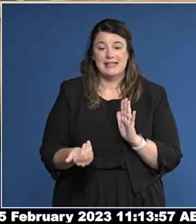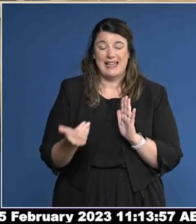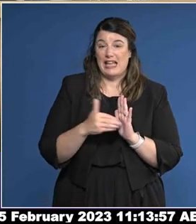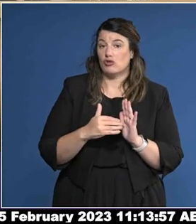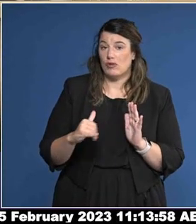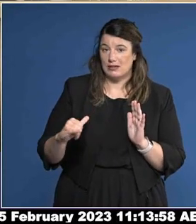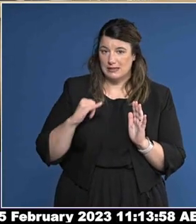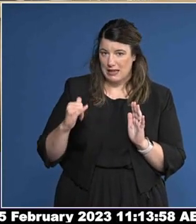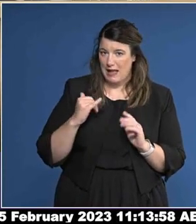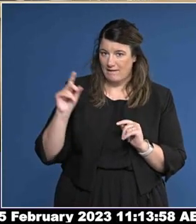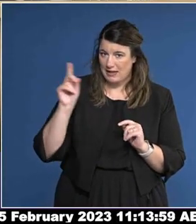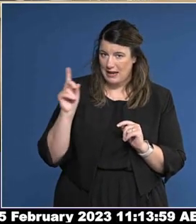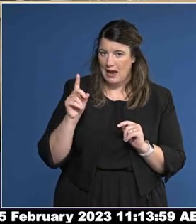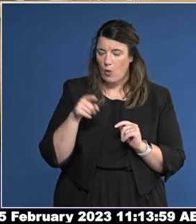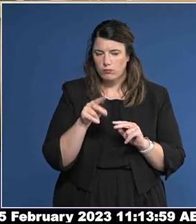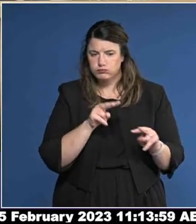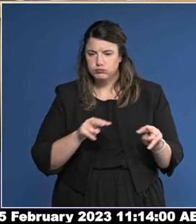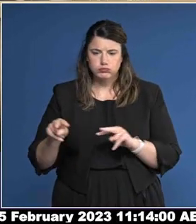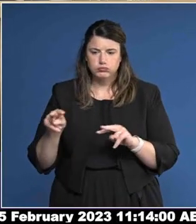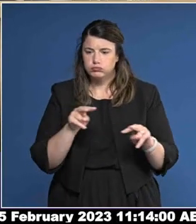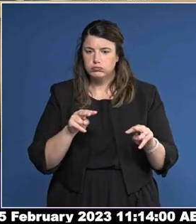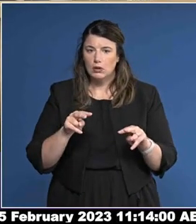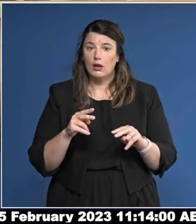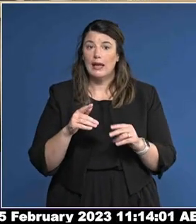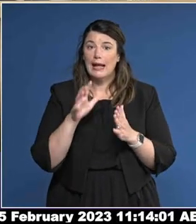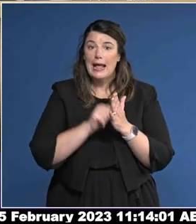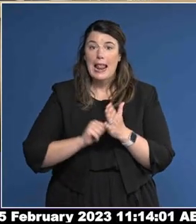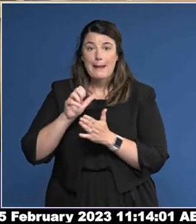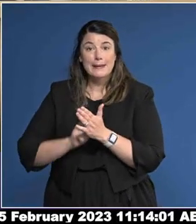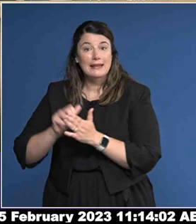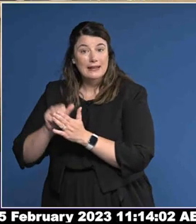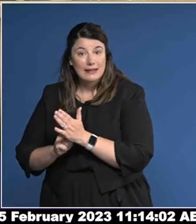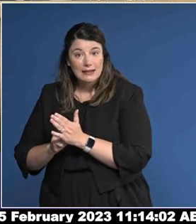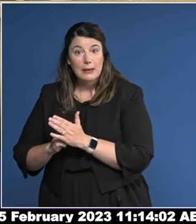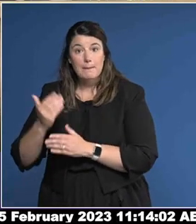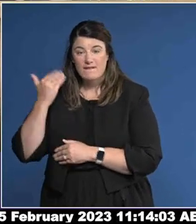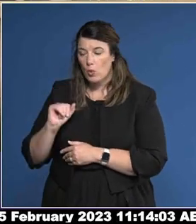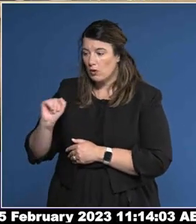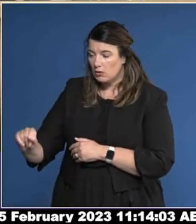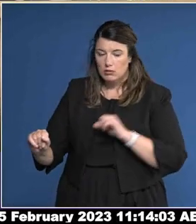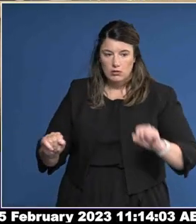look at the centralisation of planning activities, as an example, that were previously developed right across the organisation.